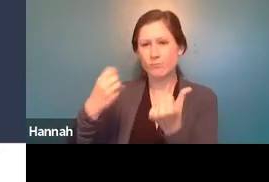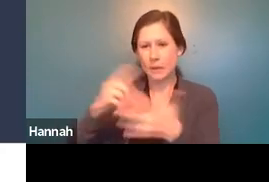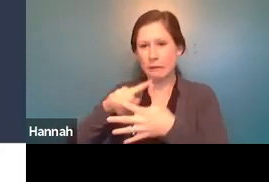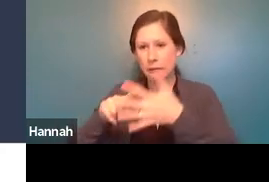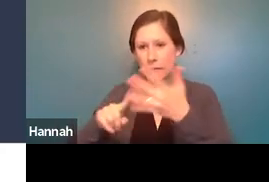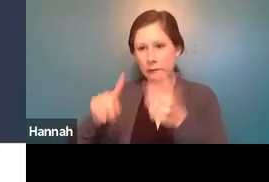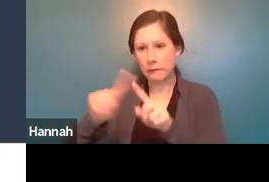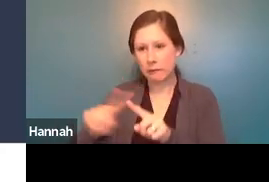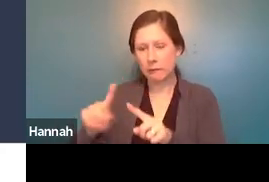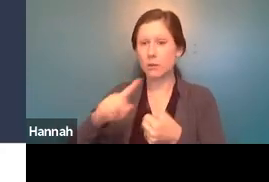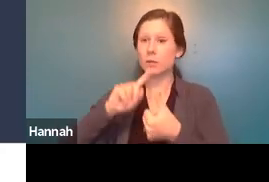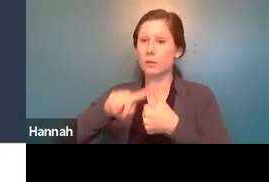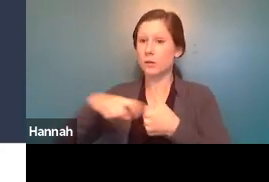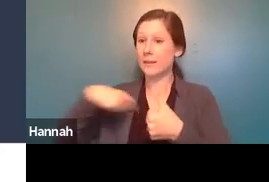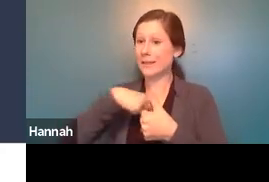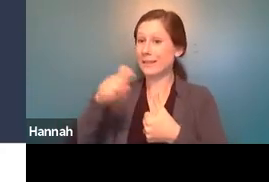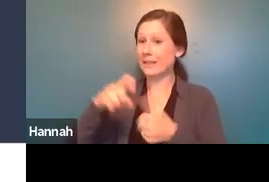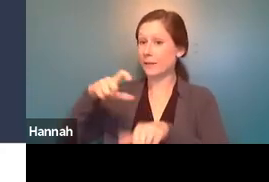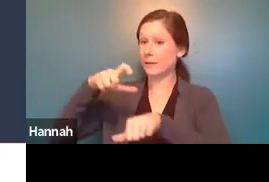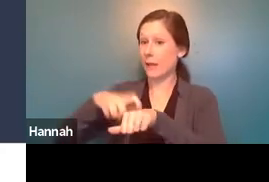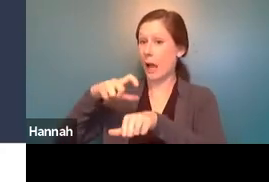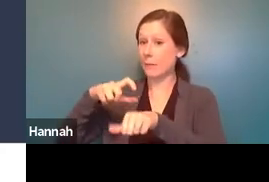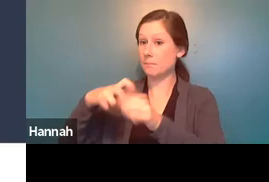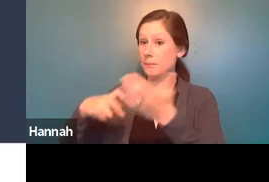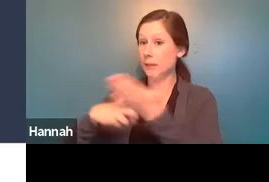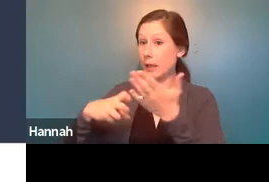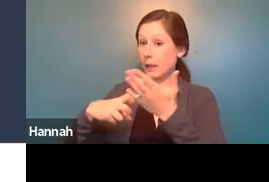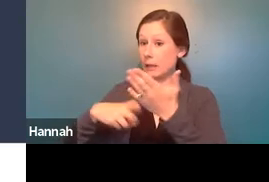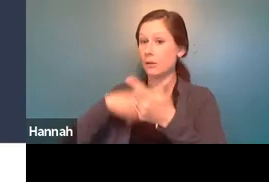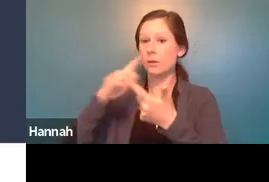need to have timed tickets? Do we need to have one way pass? So